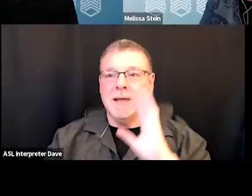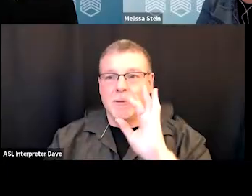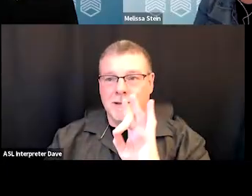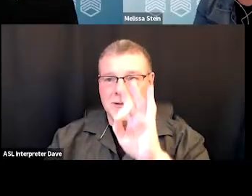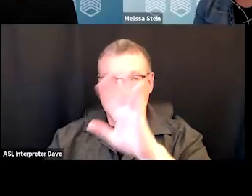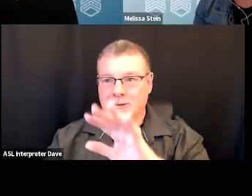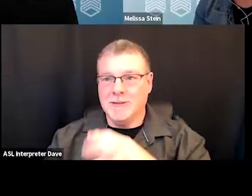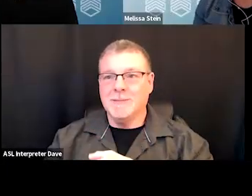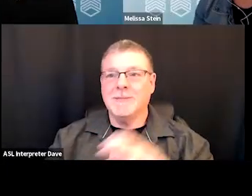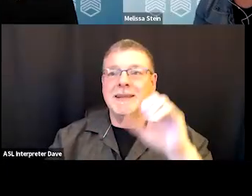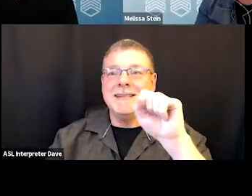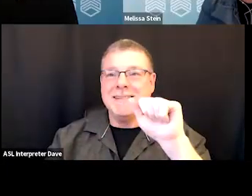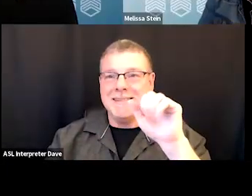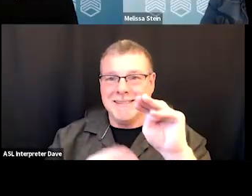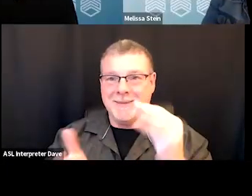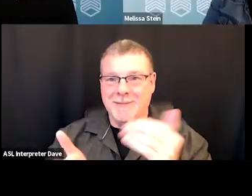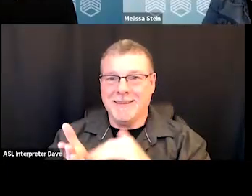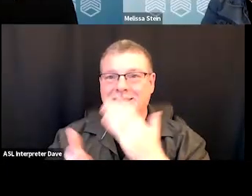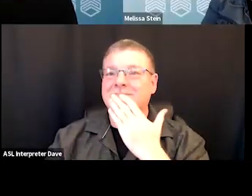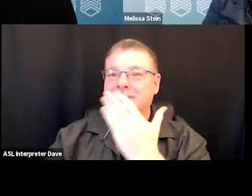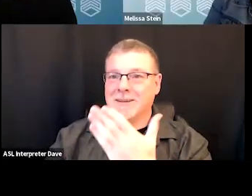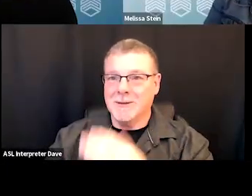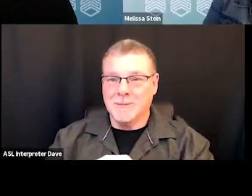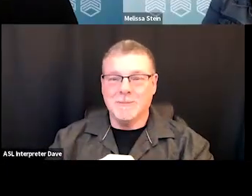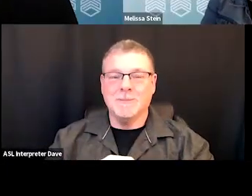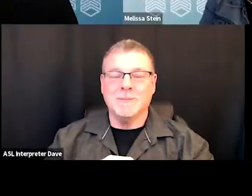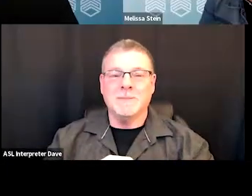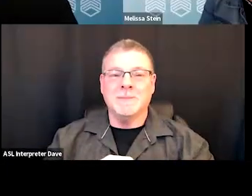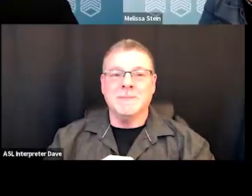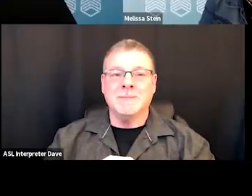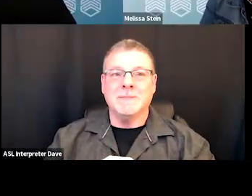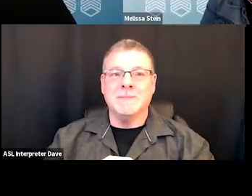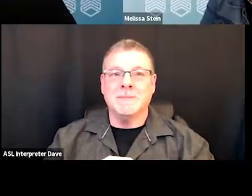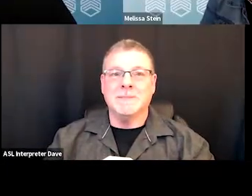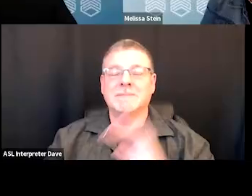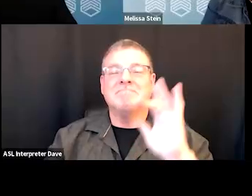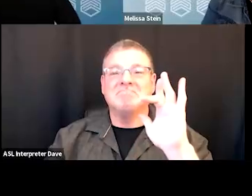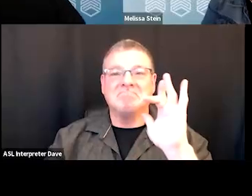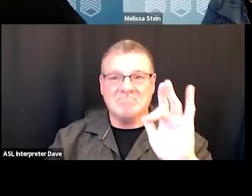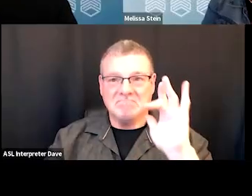Thank you. Sam Rogers just dropped a link. You can click on that.